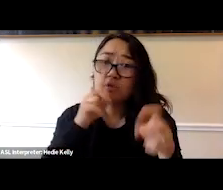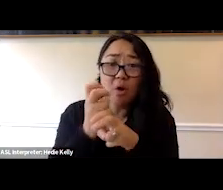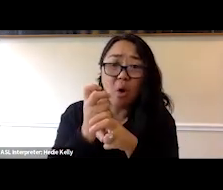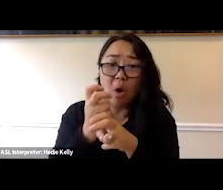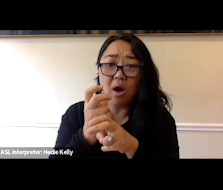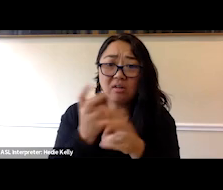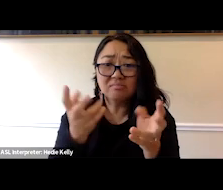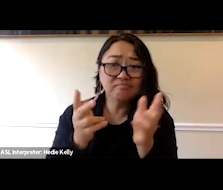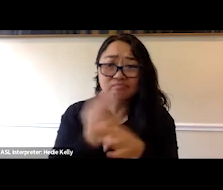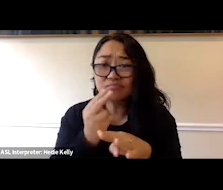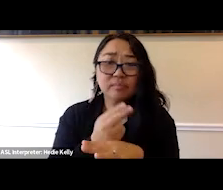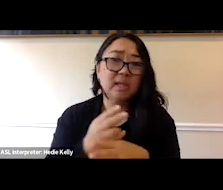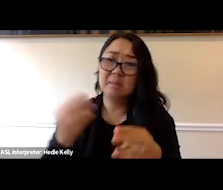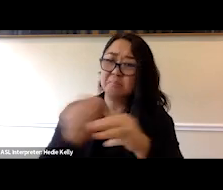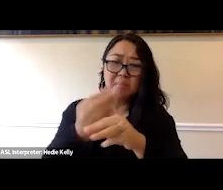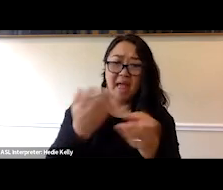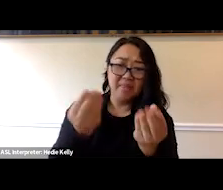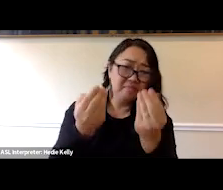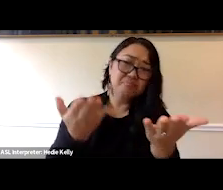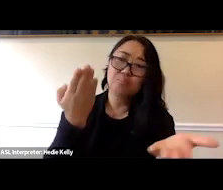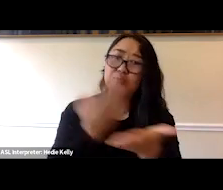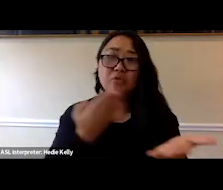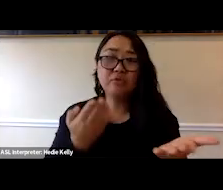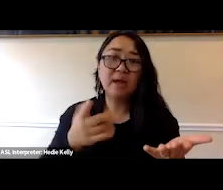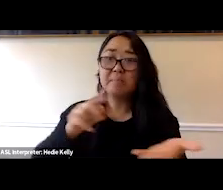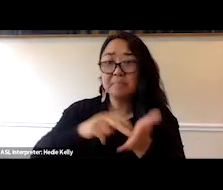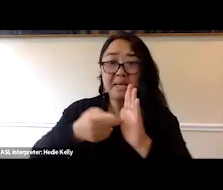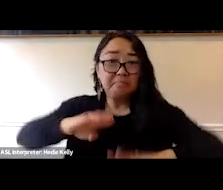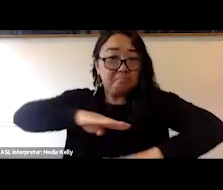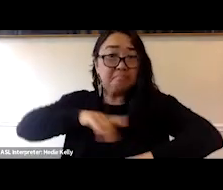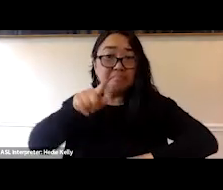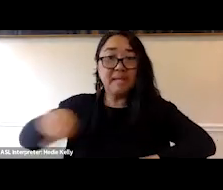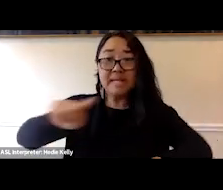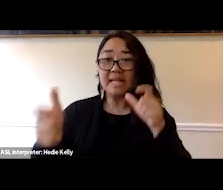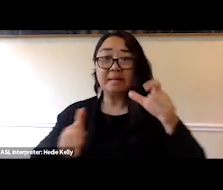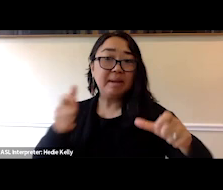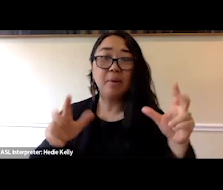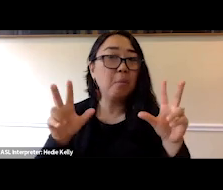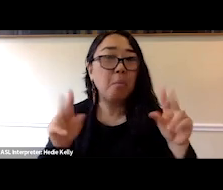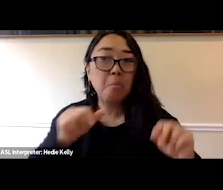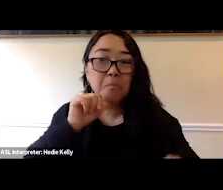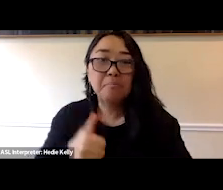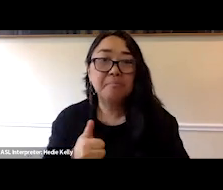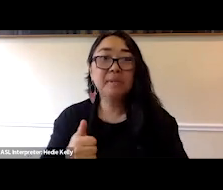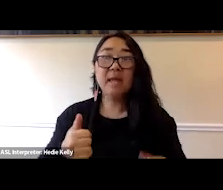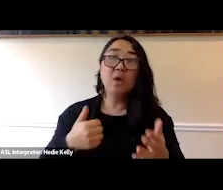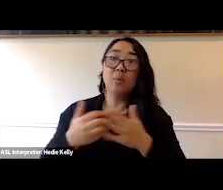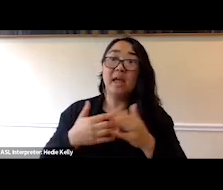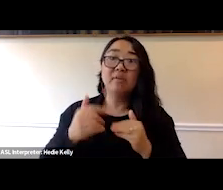You're not really meeting these people that have whatever assistive technology compatibility you've built into your site.